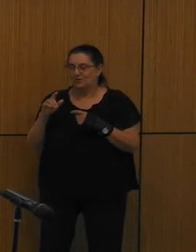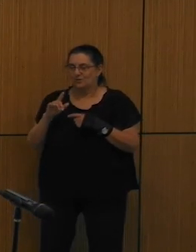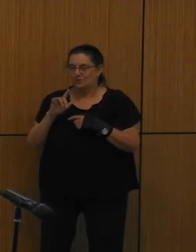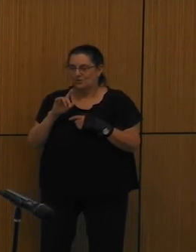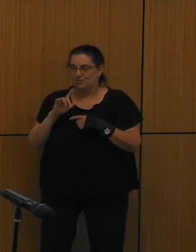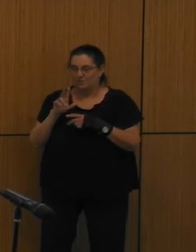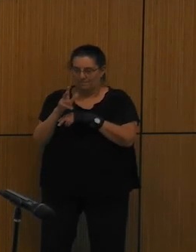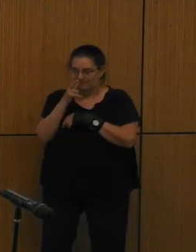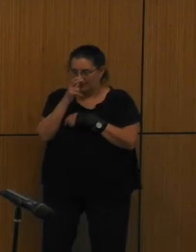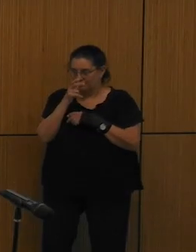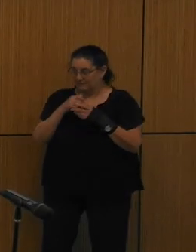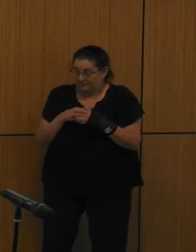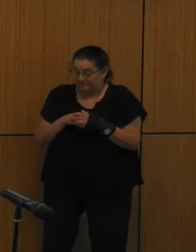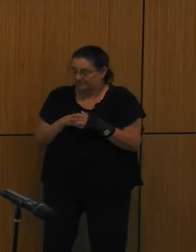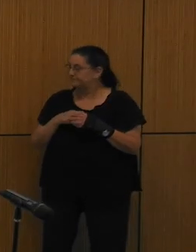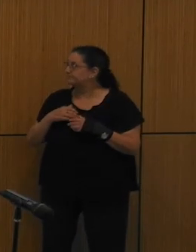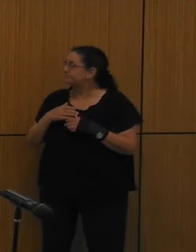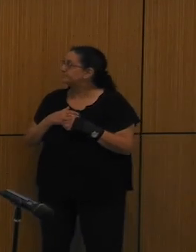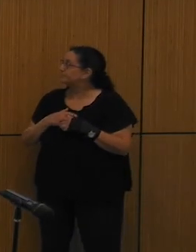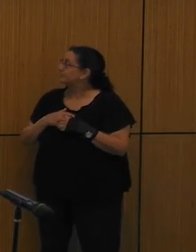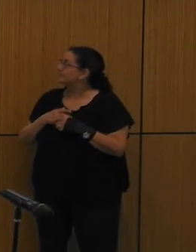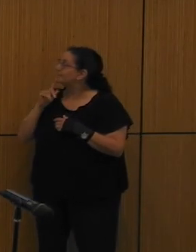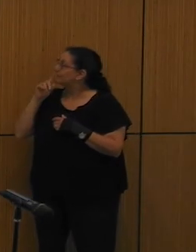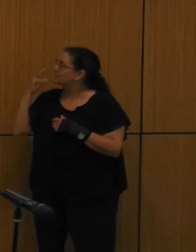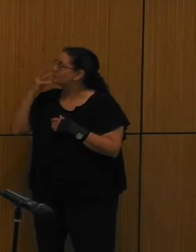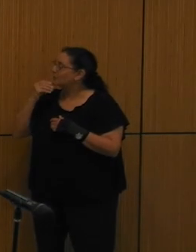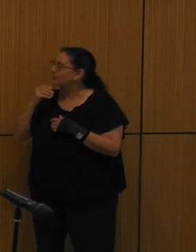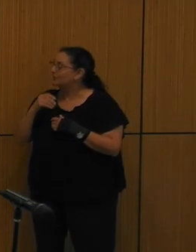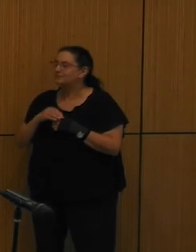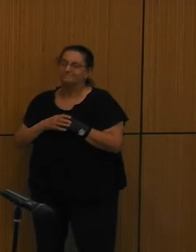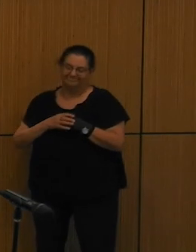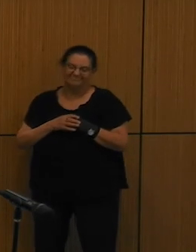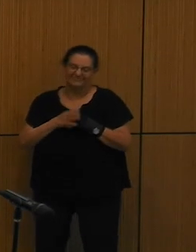So mine are they really beautiful? I hope to convince you.